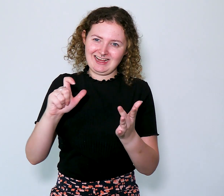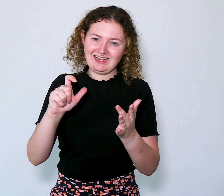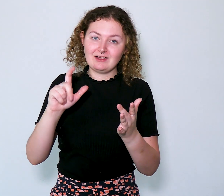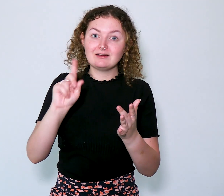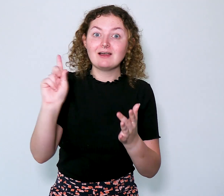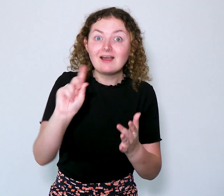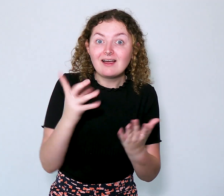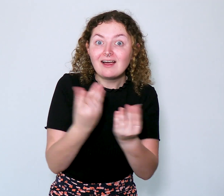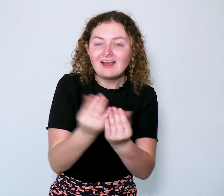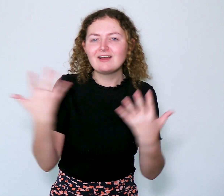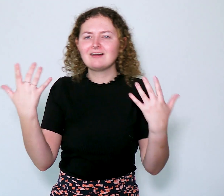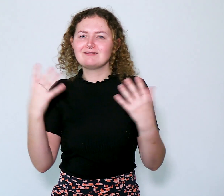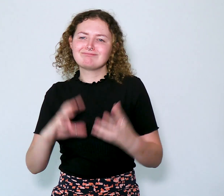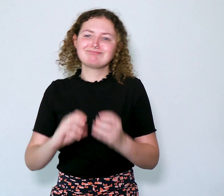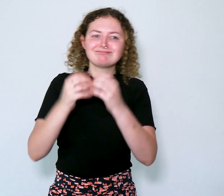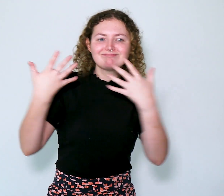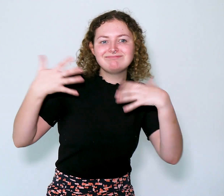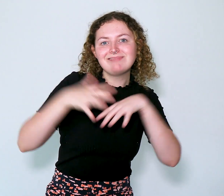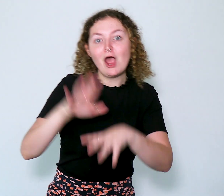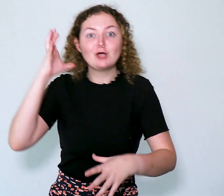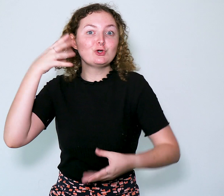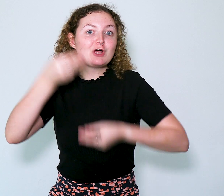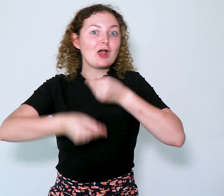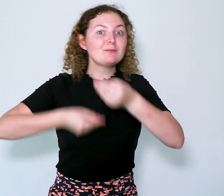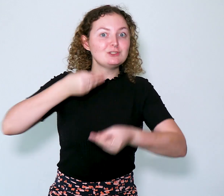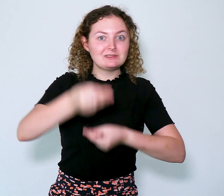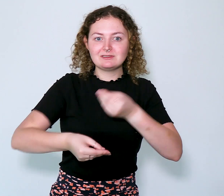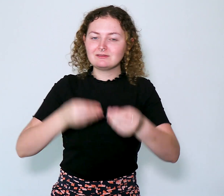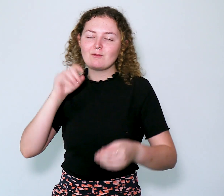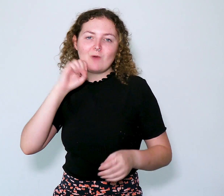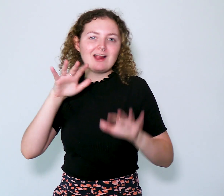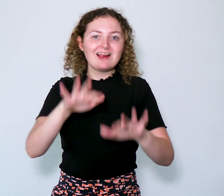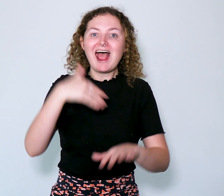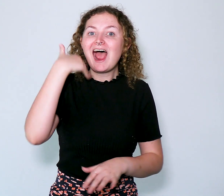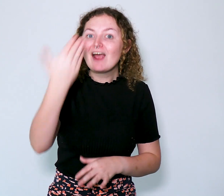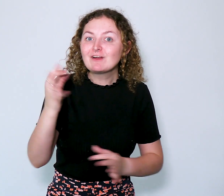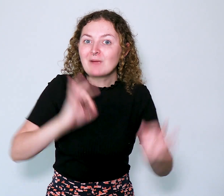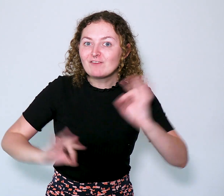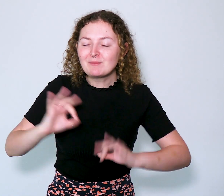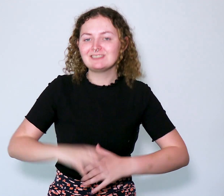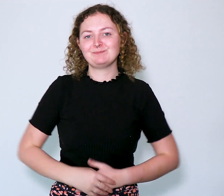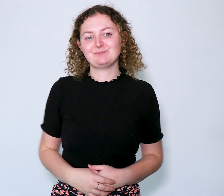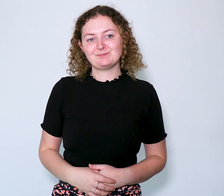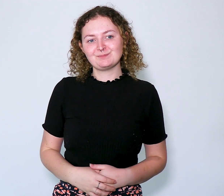with creatively integrated audio description available at every performance.